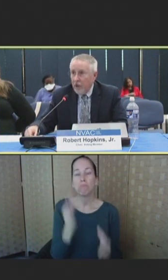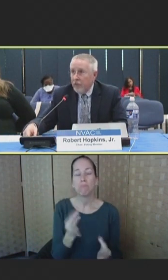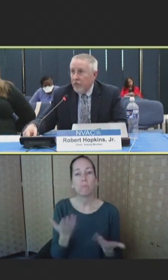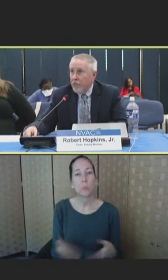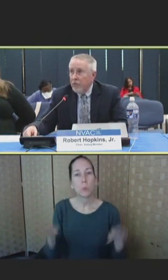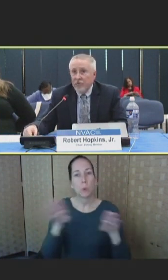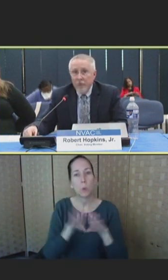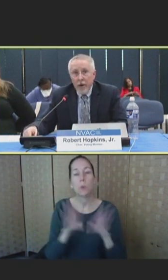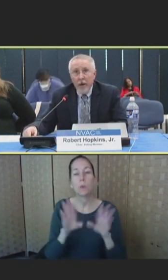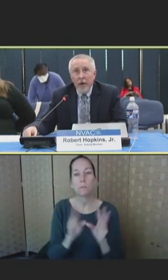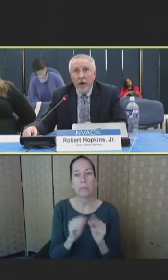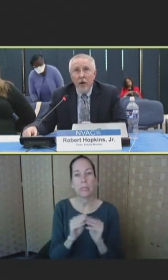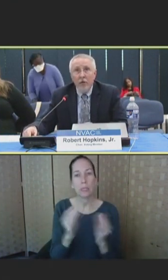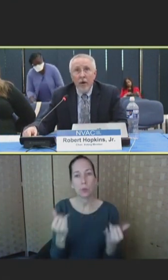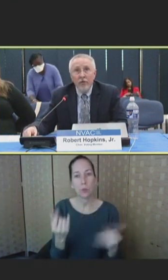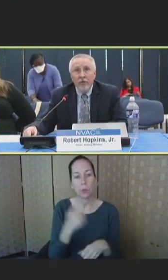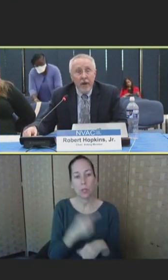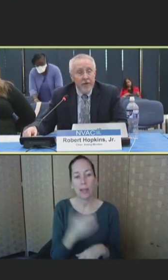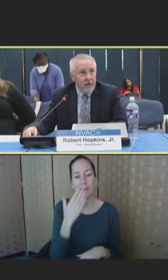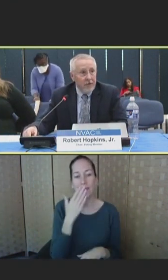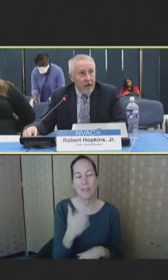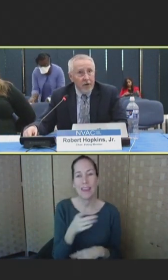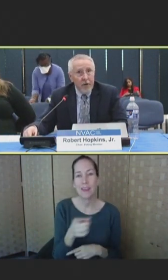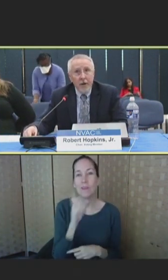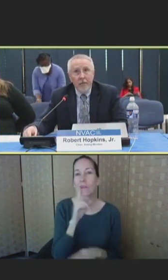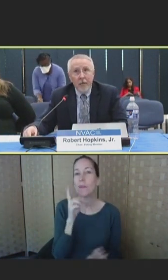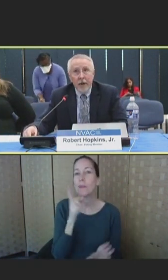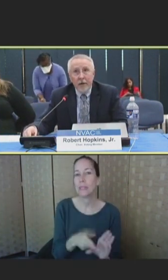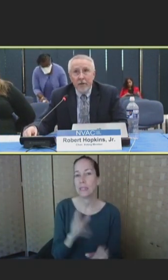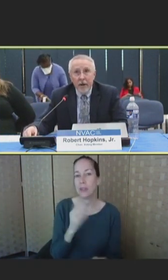of you for participating in our National Vaccine Advisory Committee meeting today,